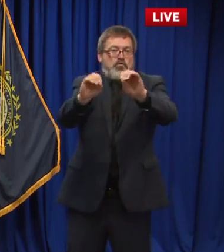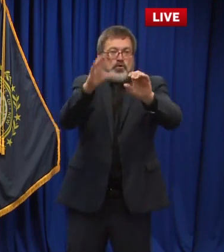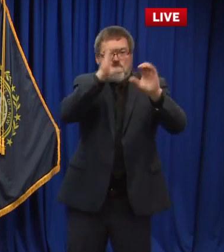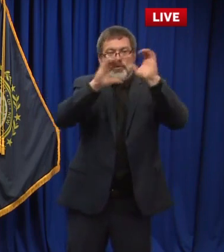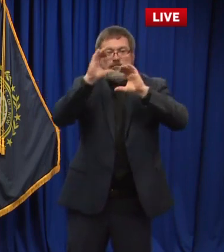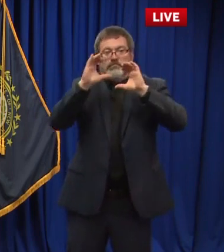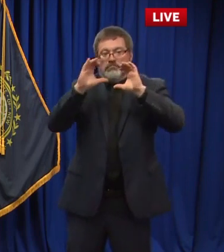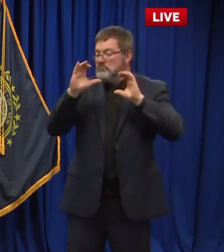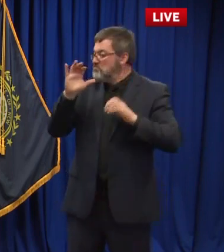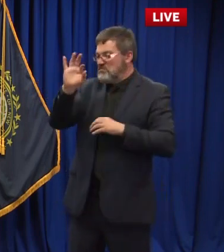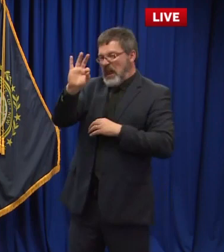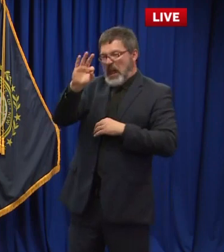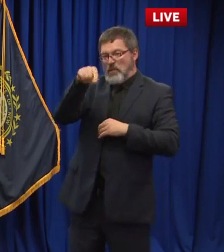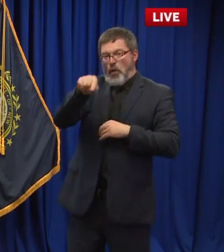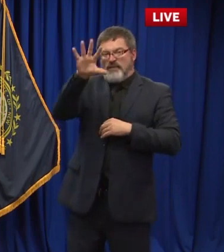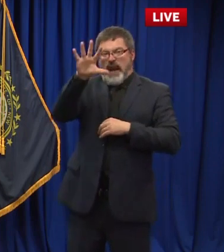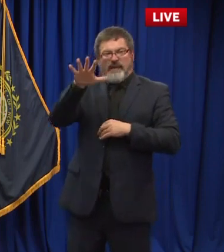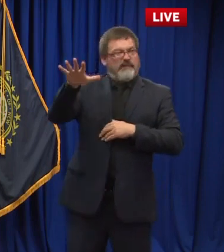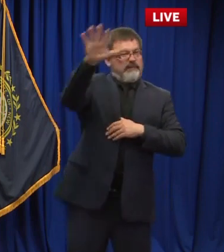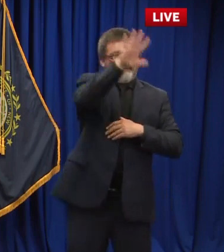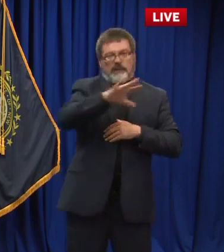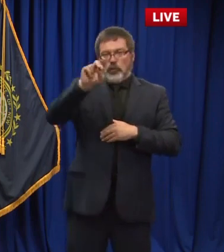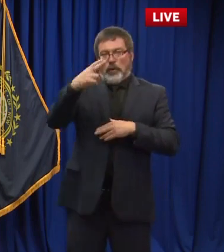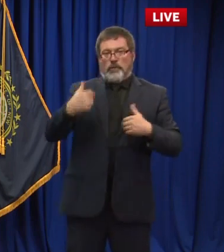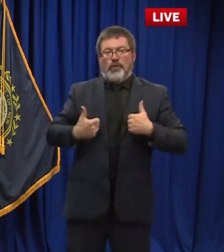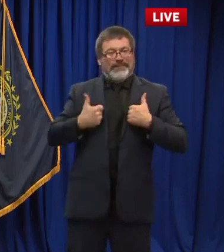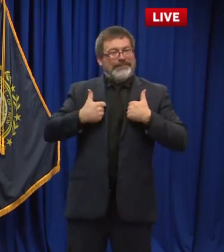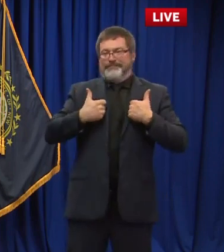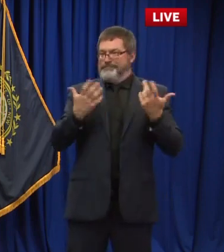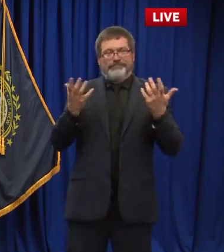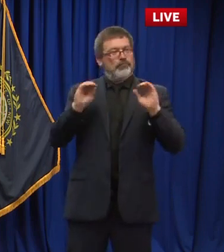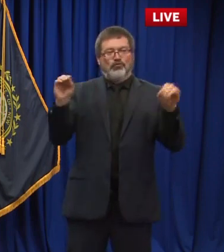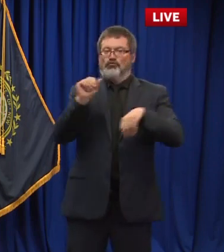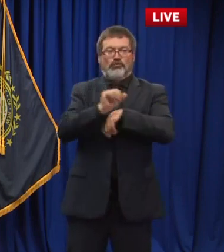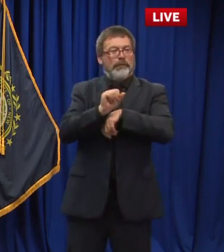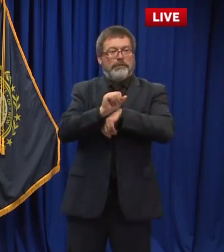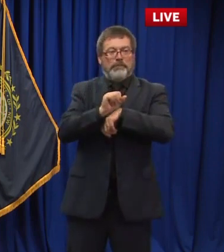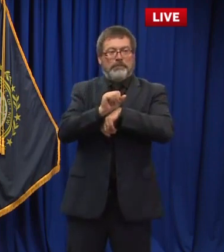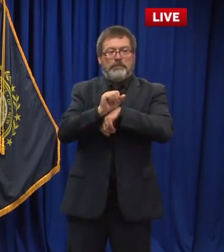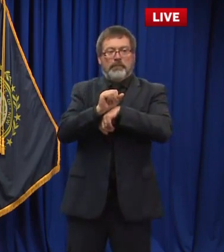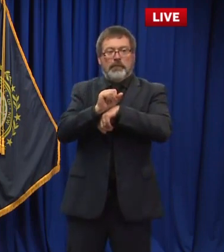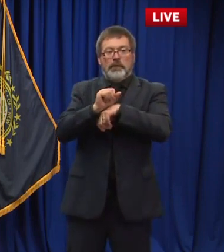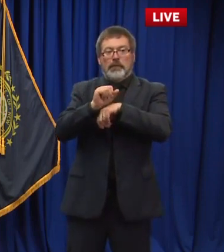RIGHT NOW NEW HAMPSHIRE IS AT THE MIDDLE AT 9.5%.